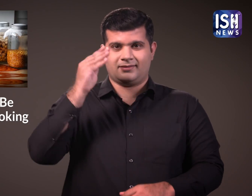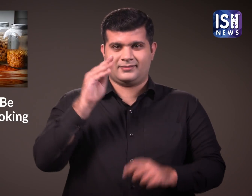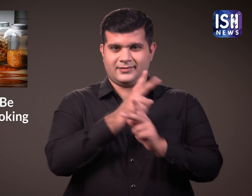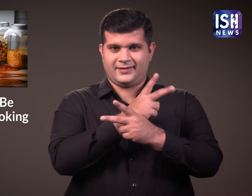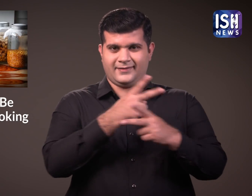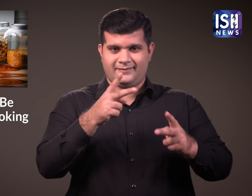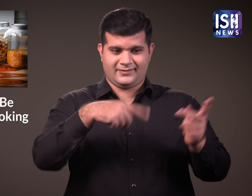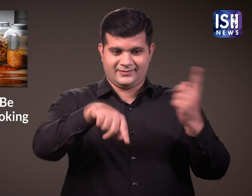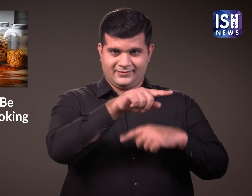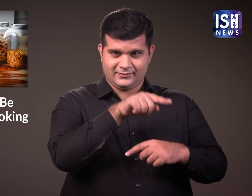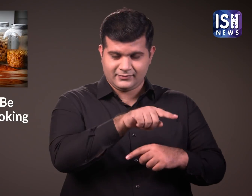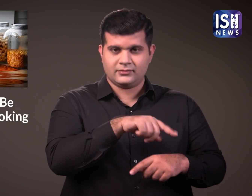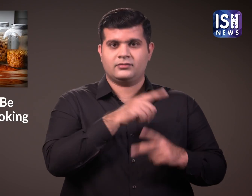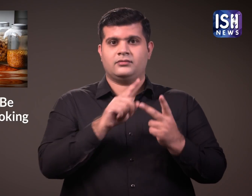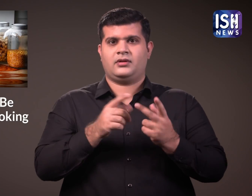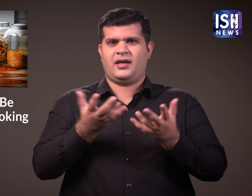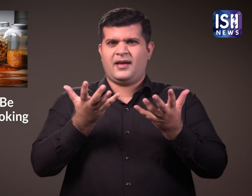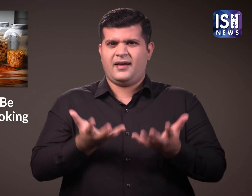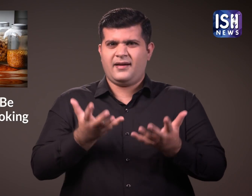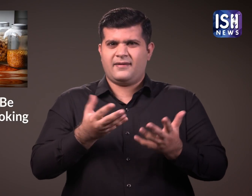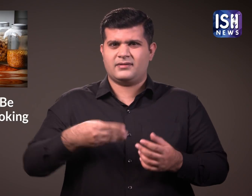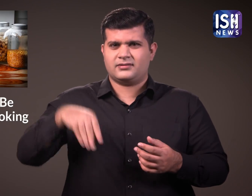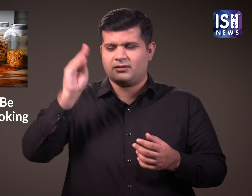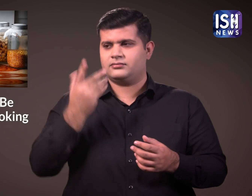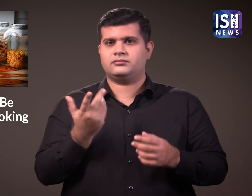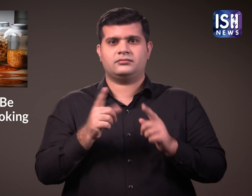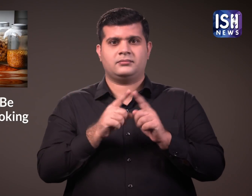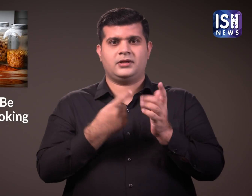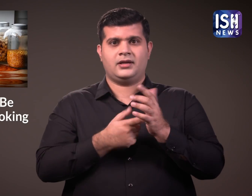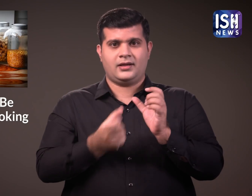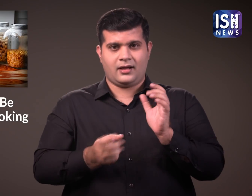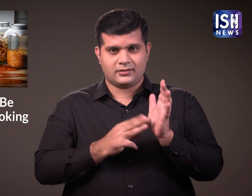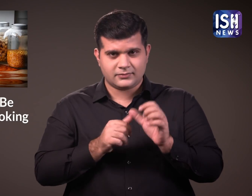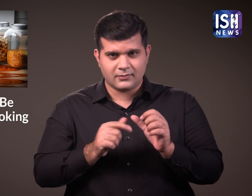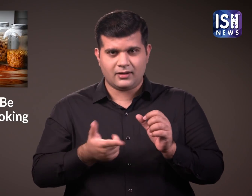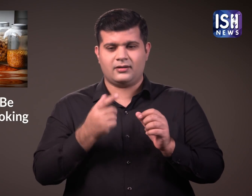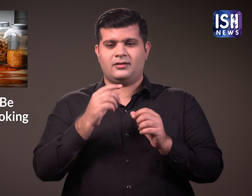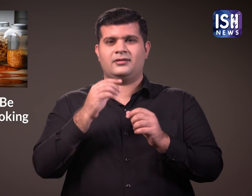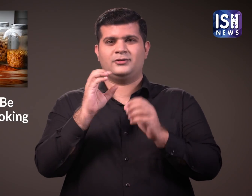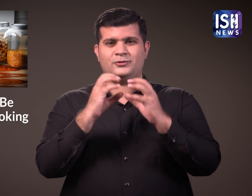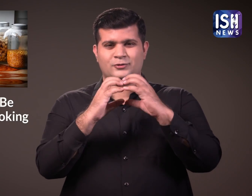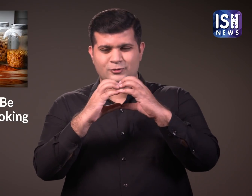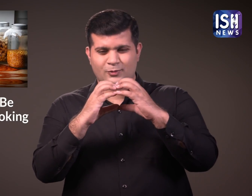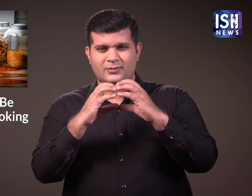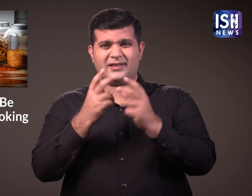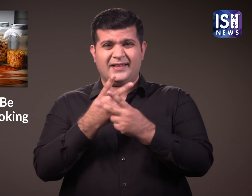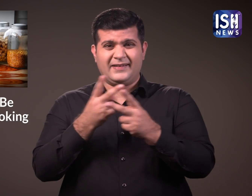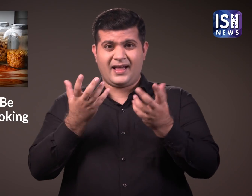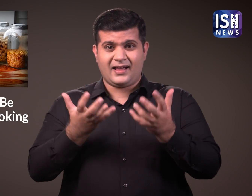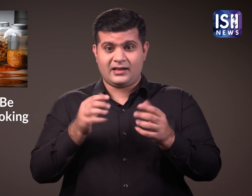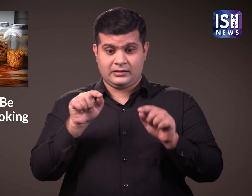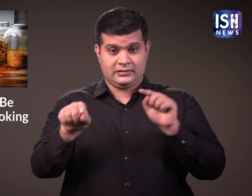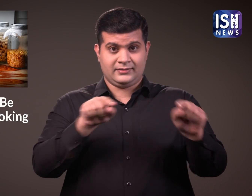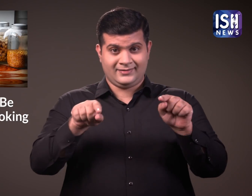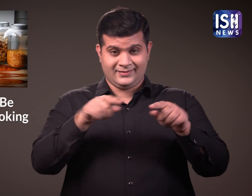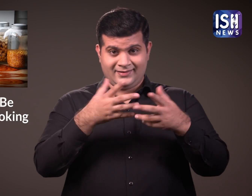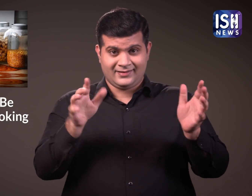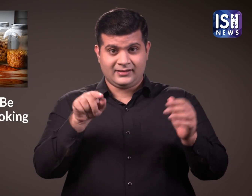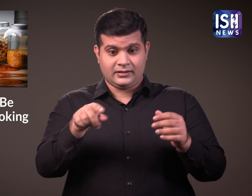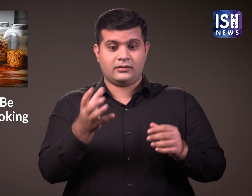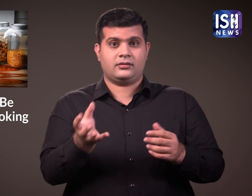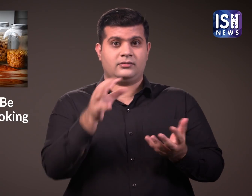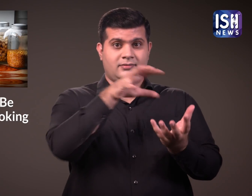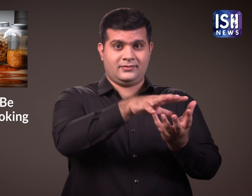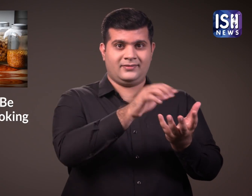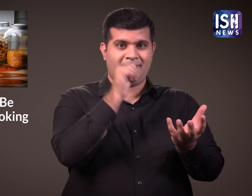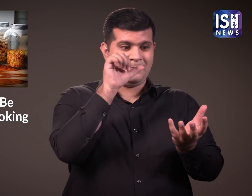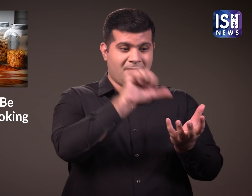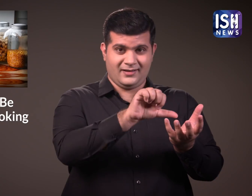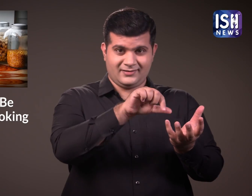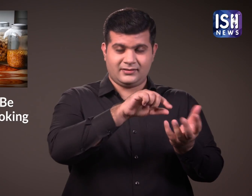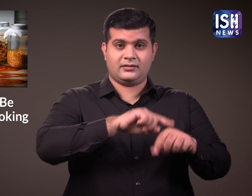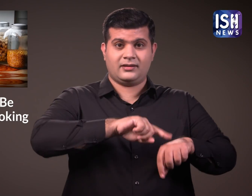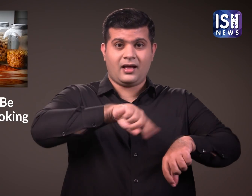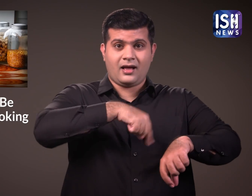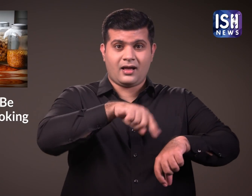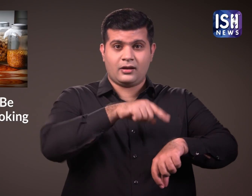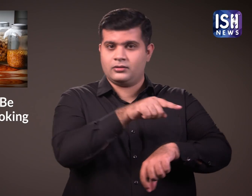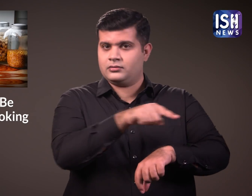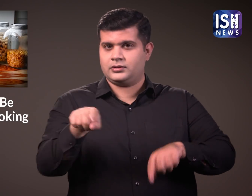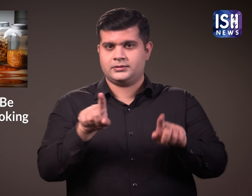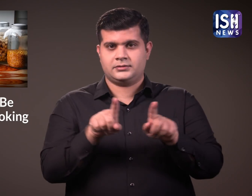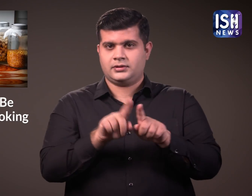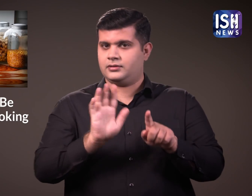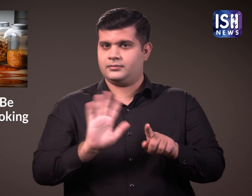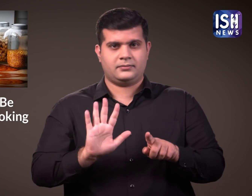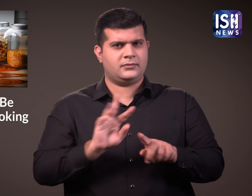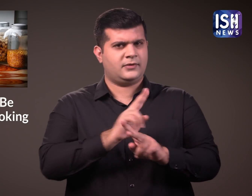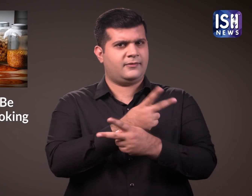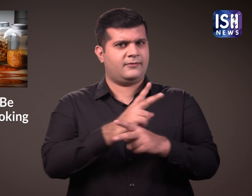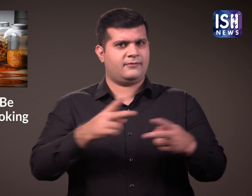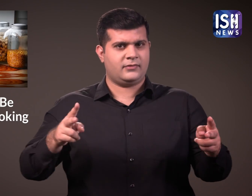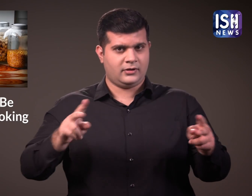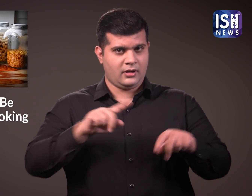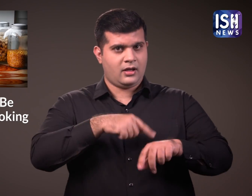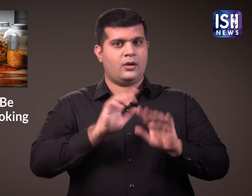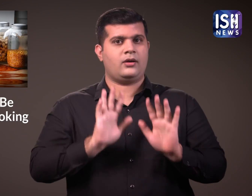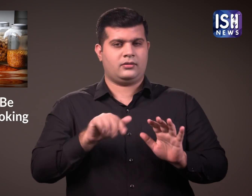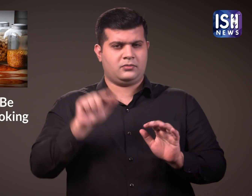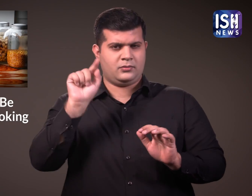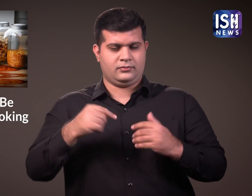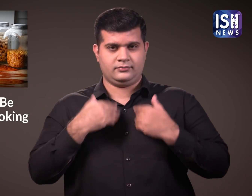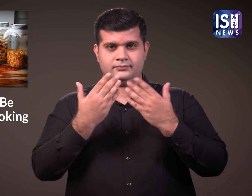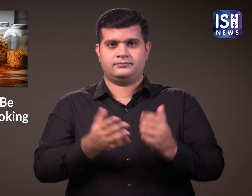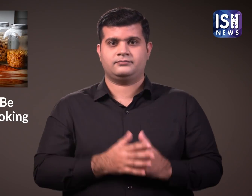Every lentil and dal have different soaking times. Let me tell you the best time to soak your lentils.